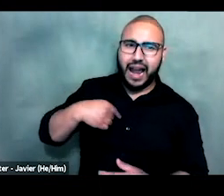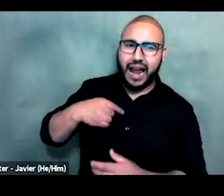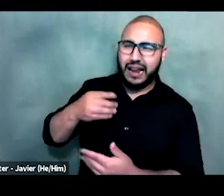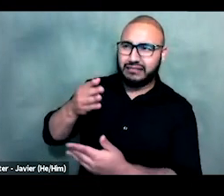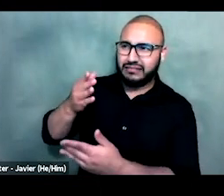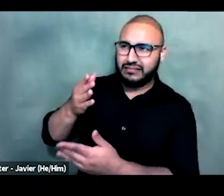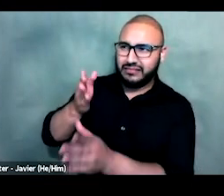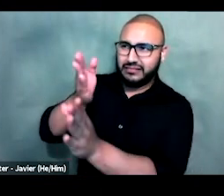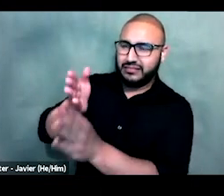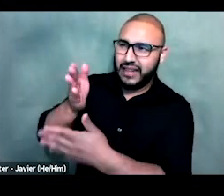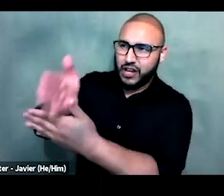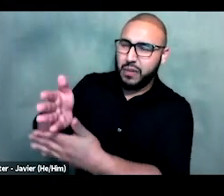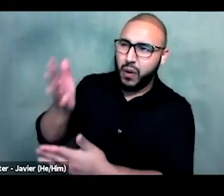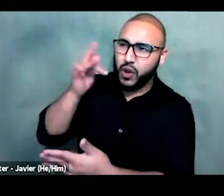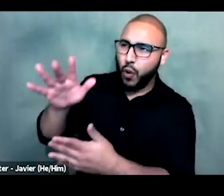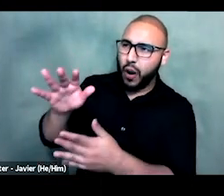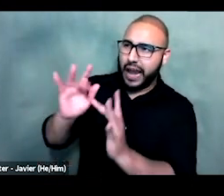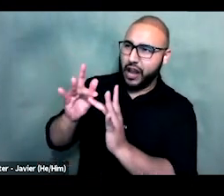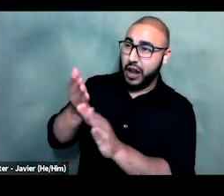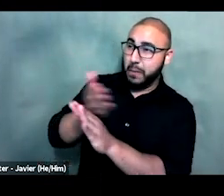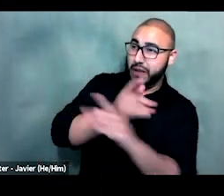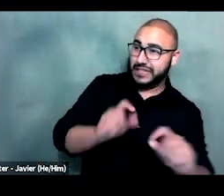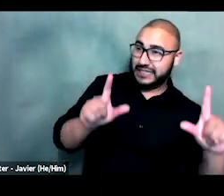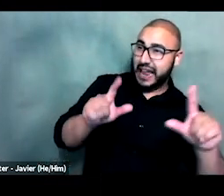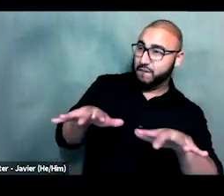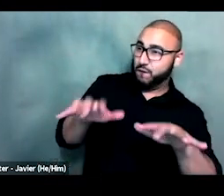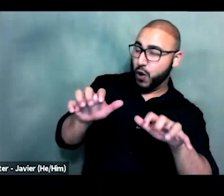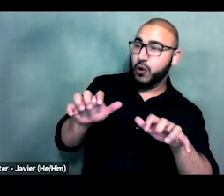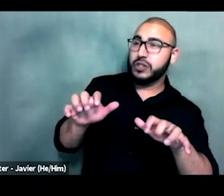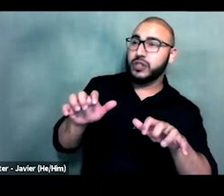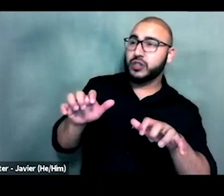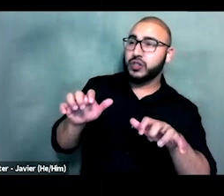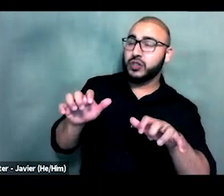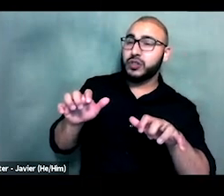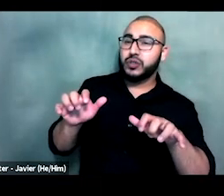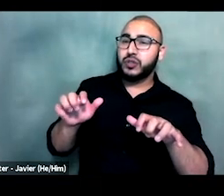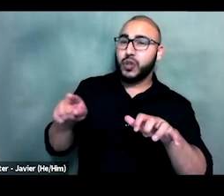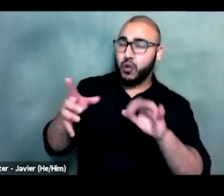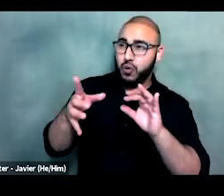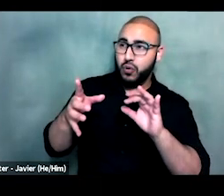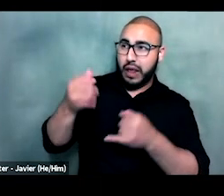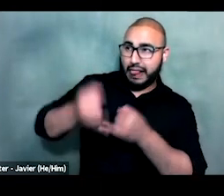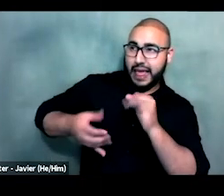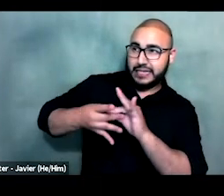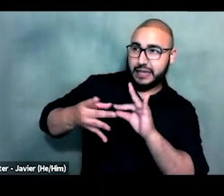froze up a little bit. When you were on the previous slide. So the the lead in to the